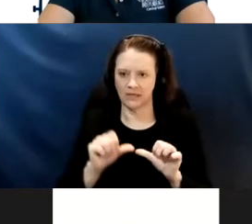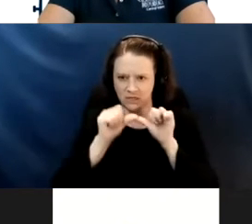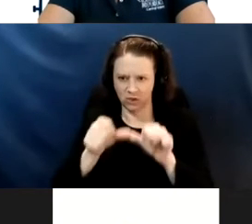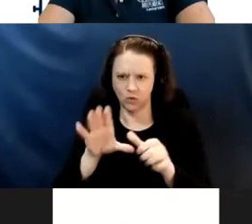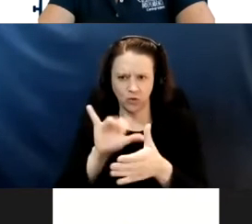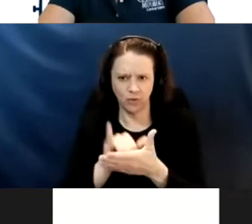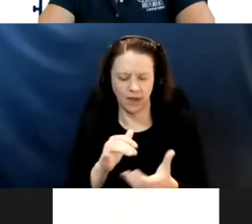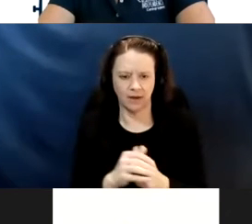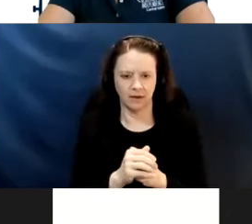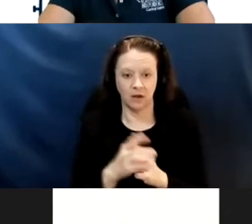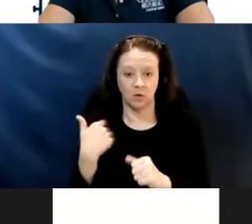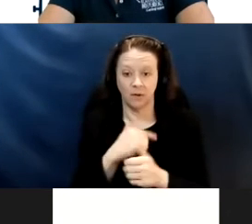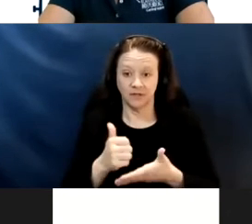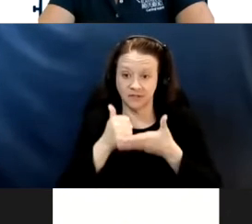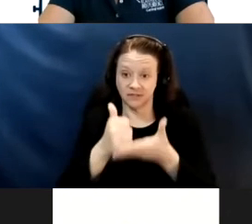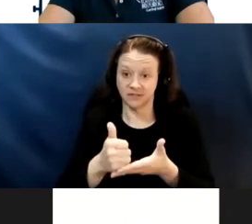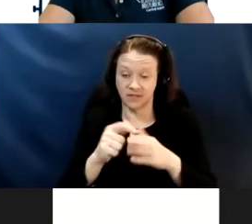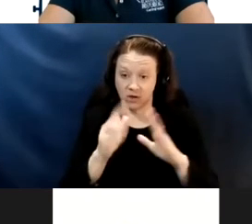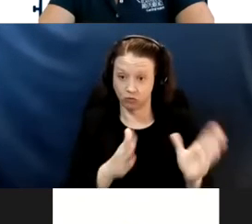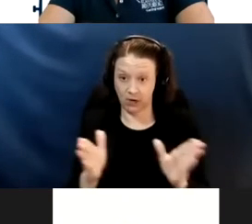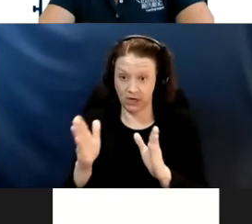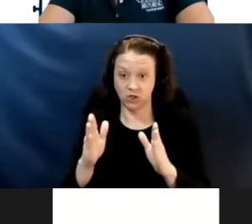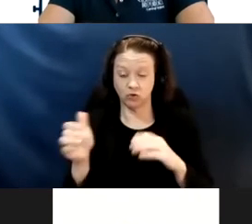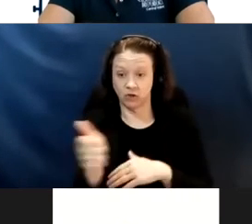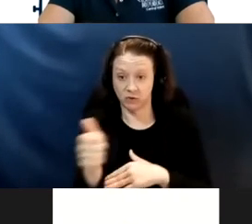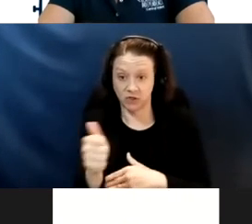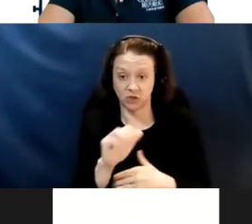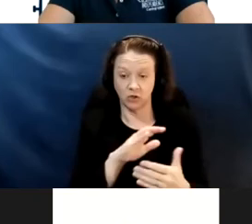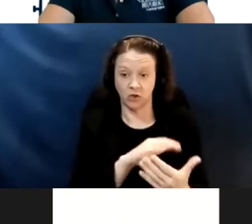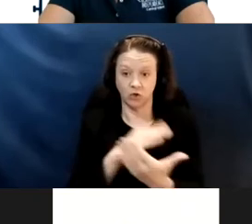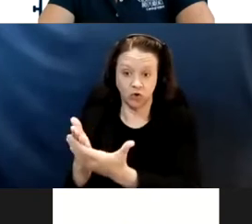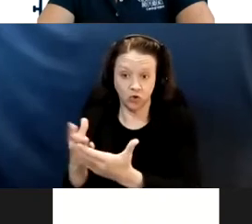Assisting and arranging transportation to and from vaccine clinics.